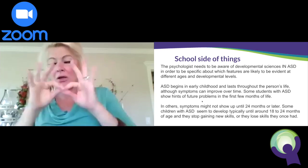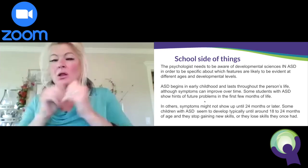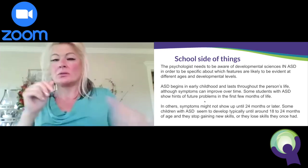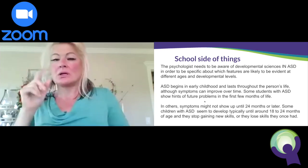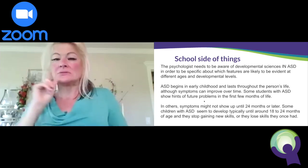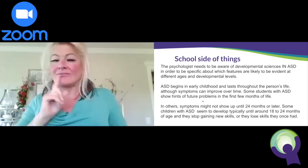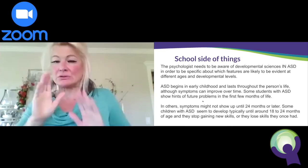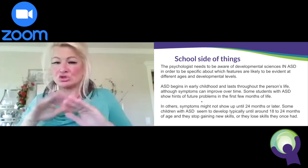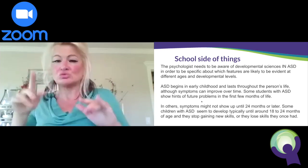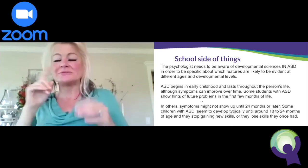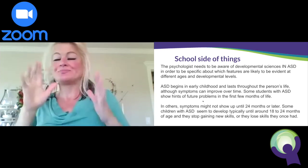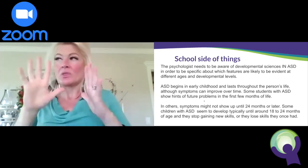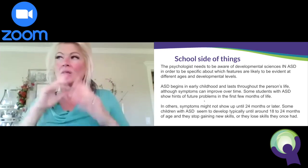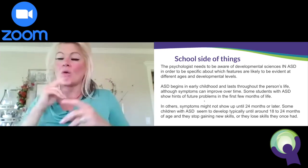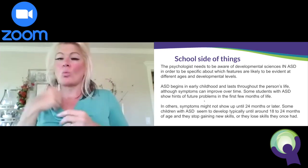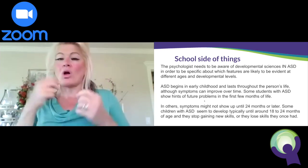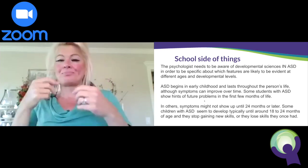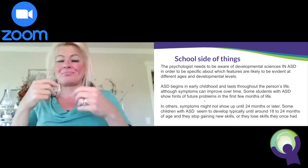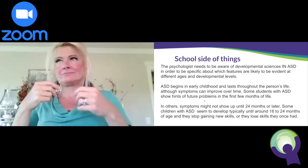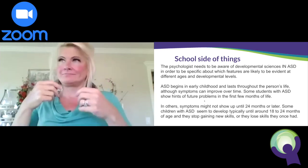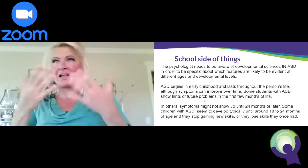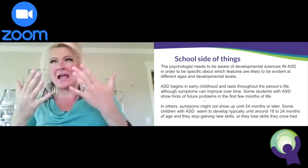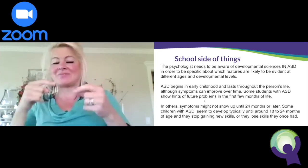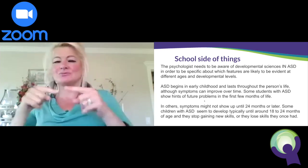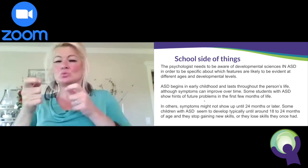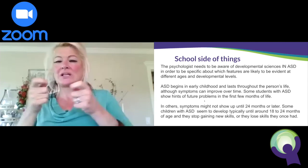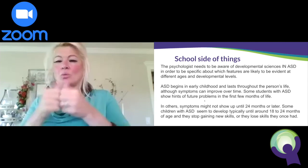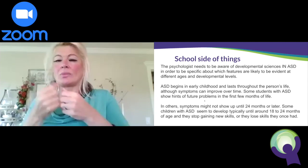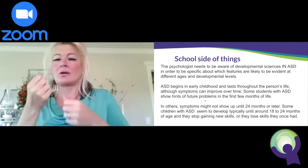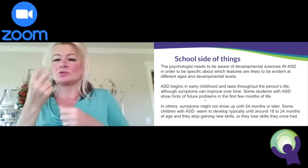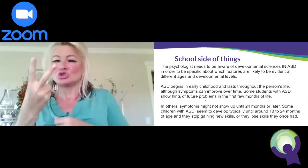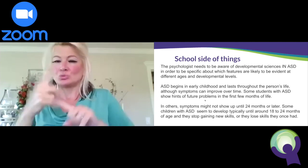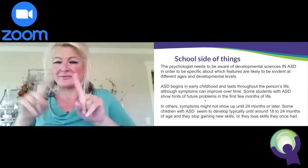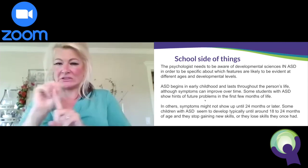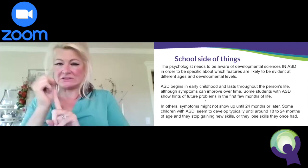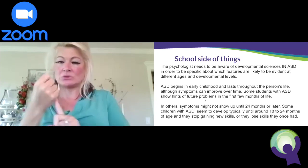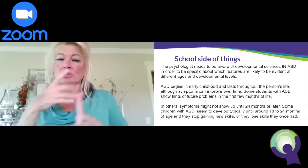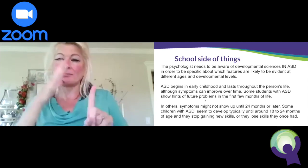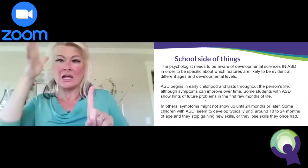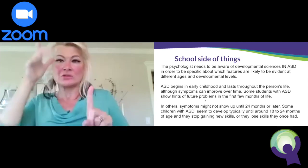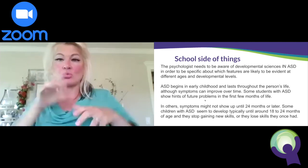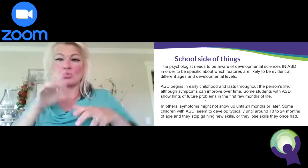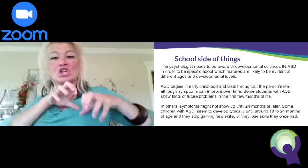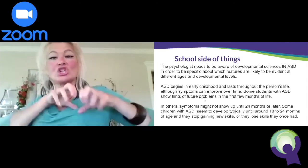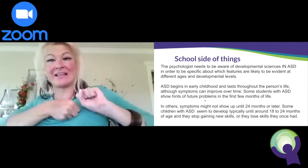24 months later is really critical with the deaf children. Being able to look at two different